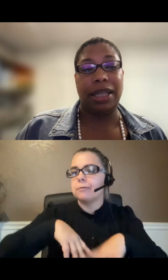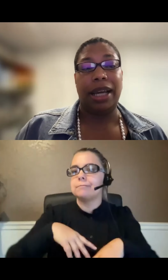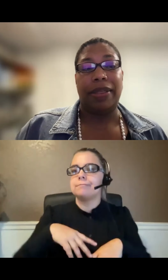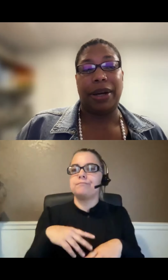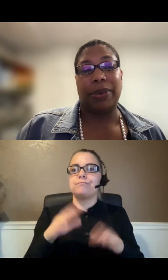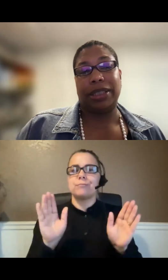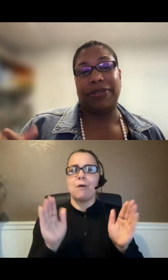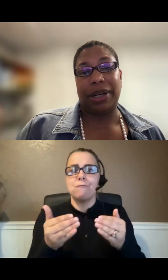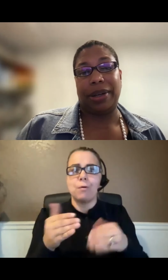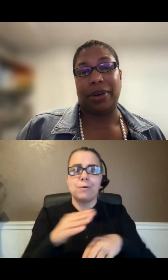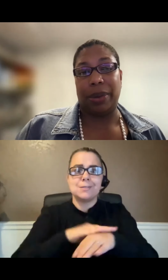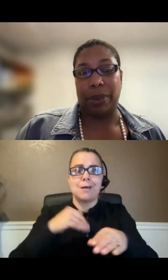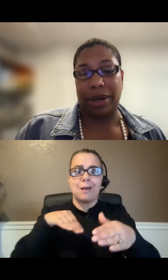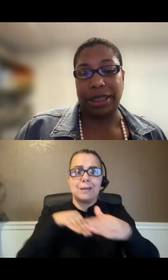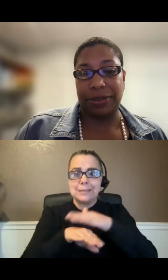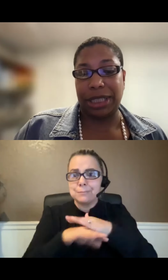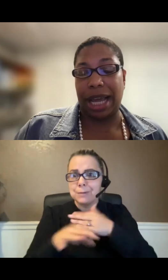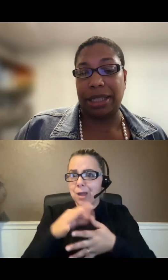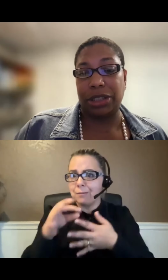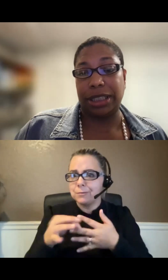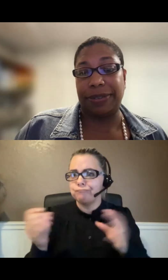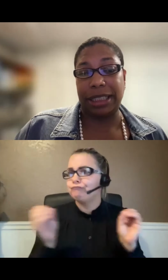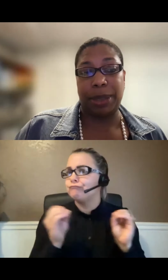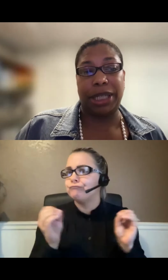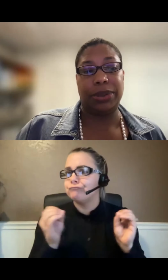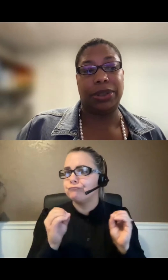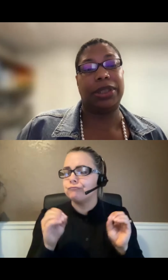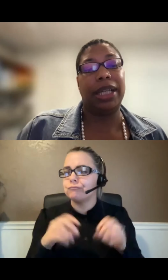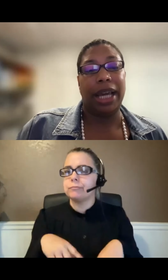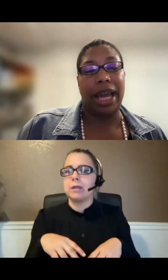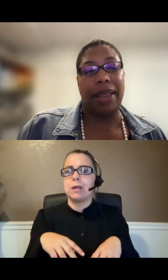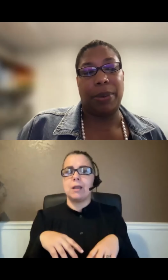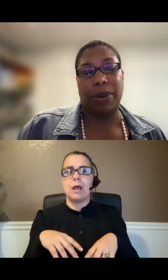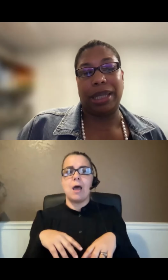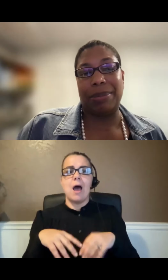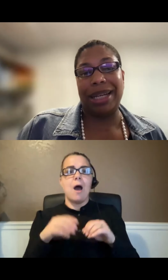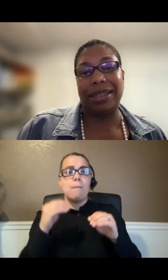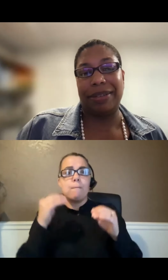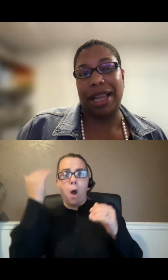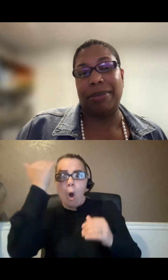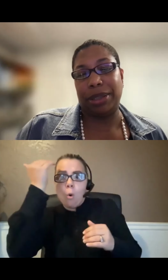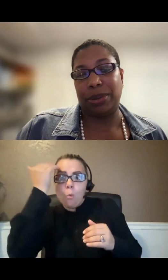There is very little awareness for challenges faced by users and there were limited development